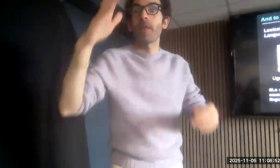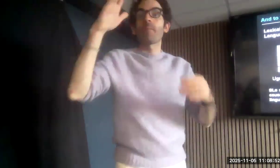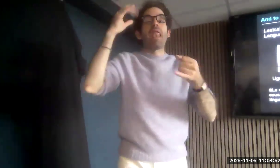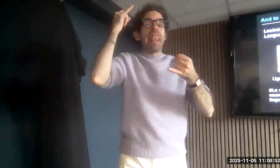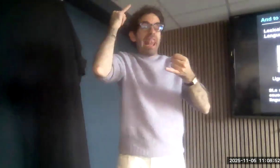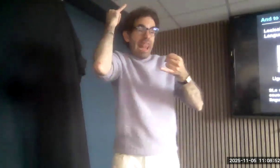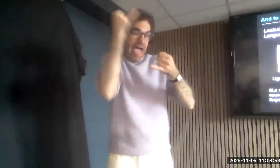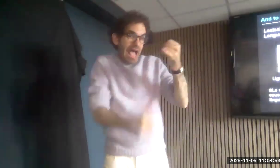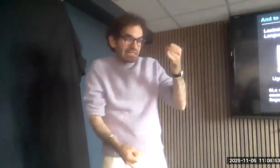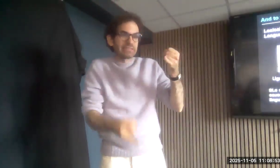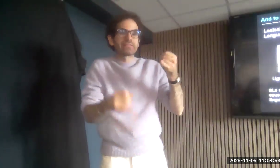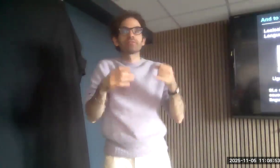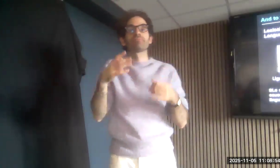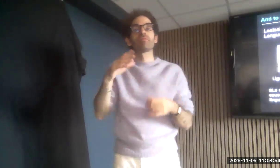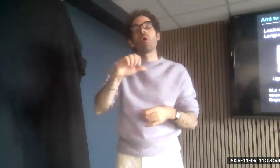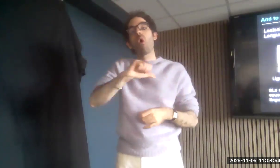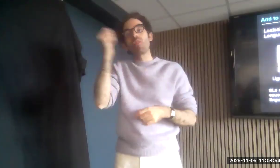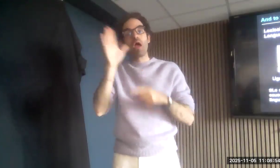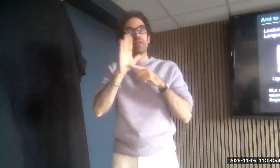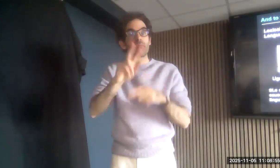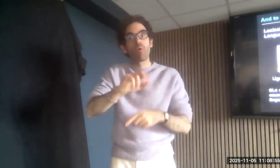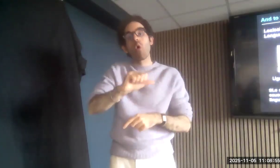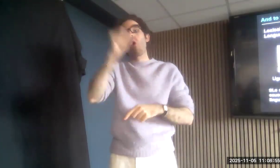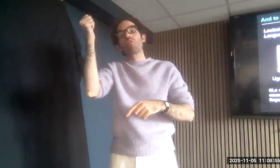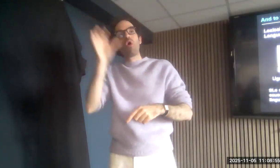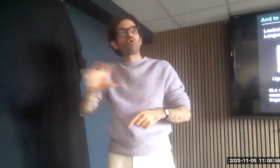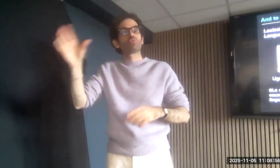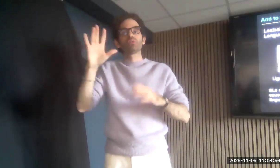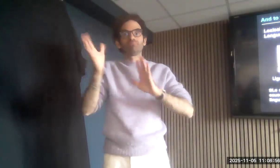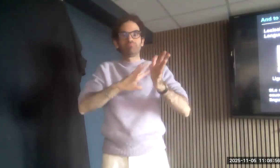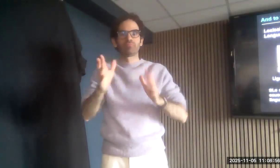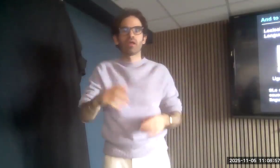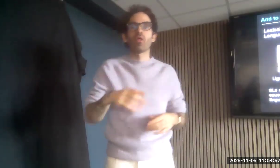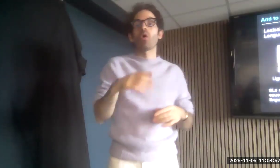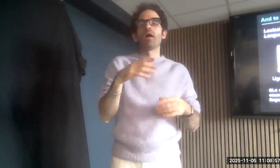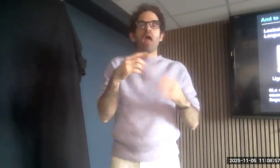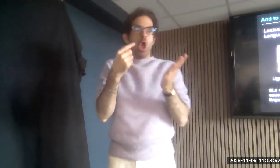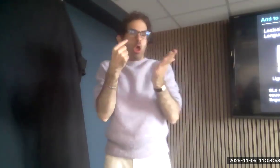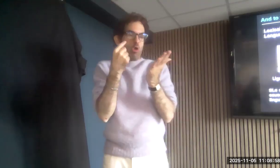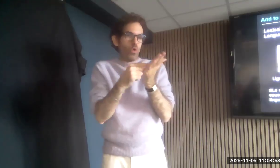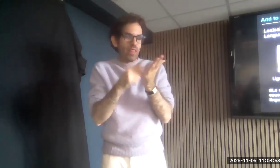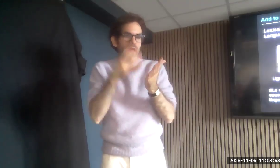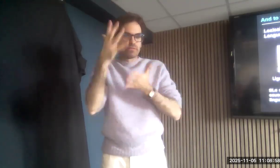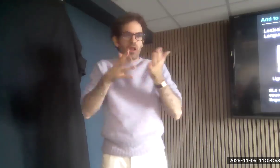And lastly… I would like to share some examples from